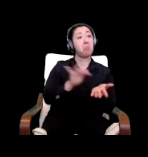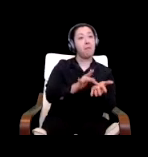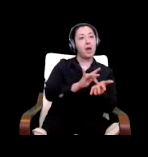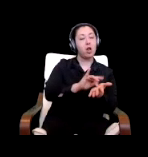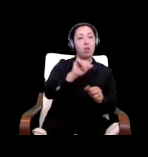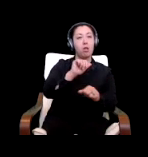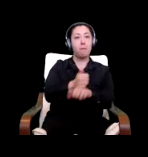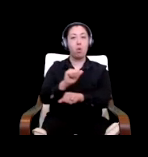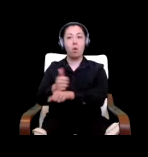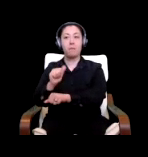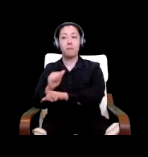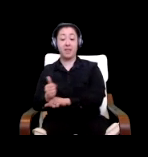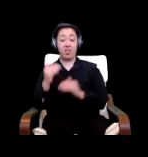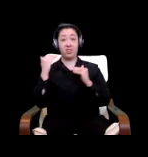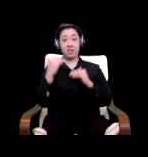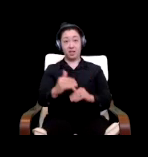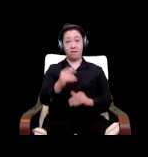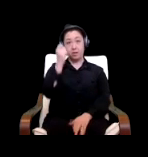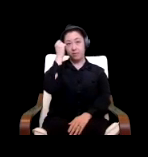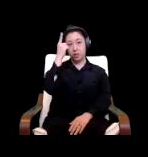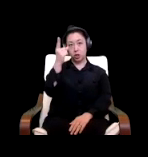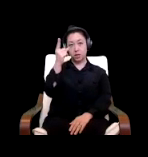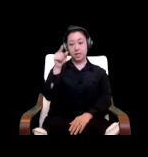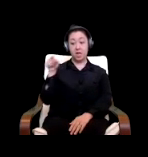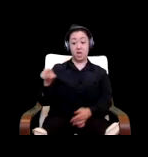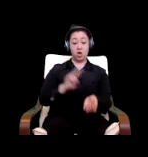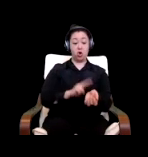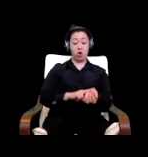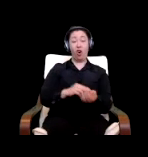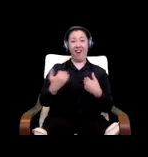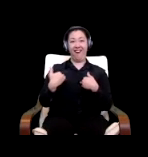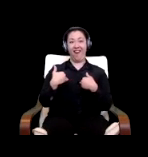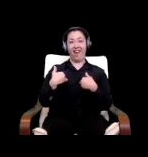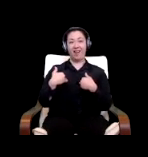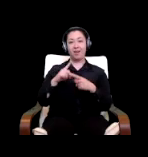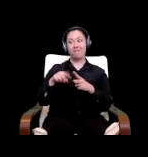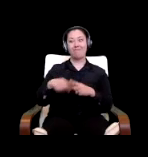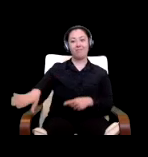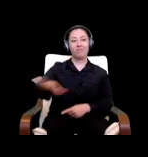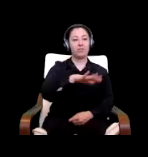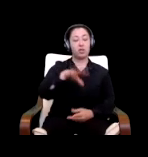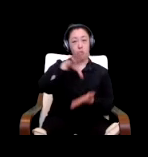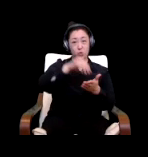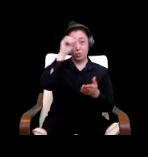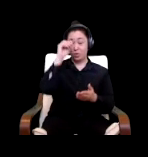of understanding the nurses had of the students was just unbelievable. I think the ability